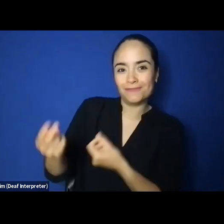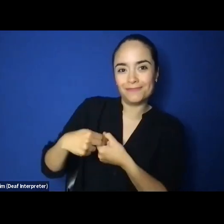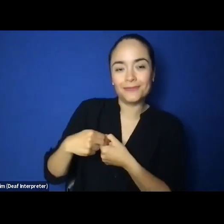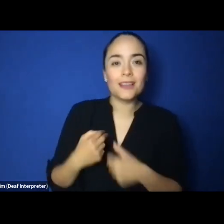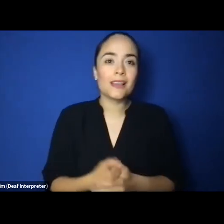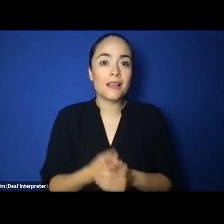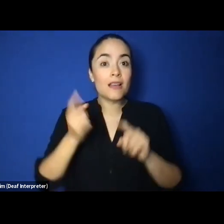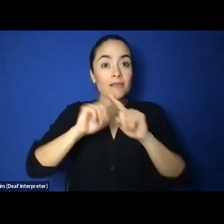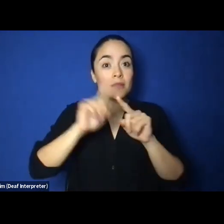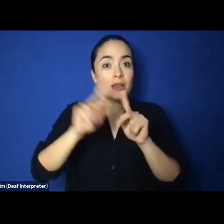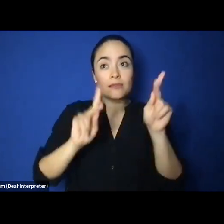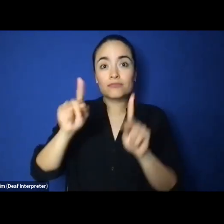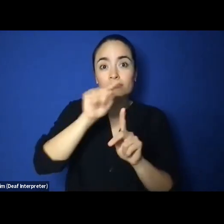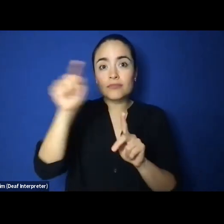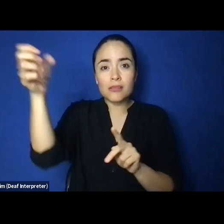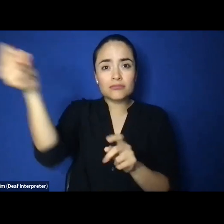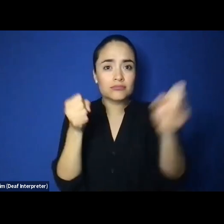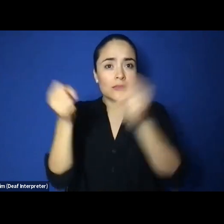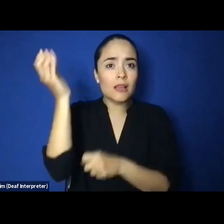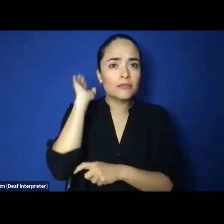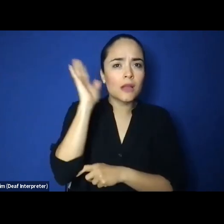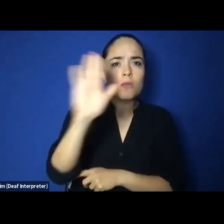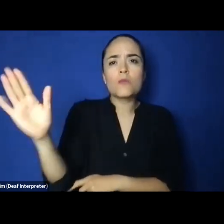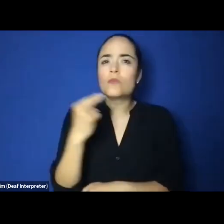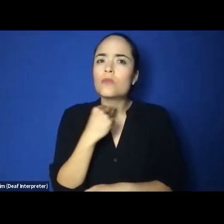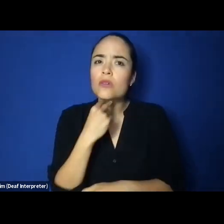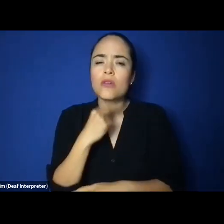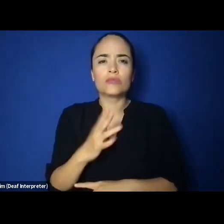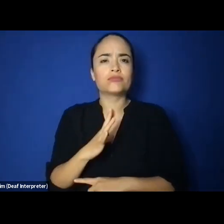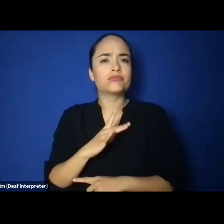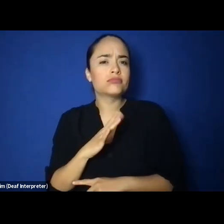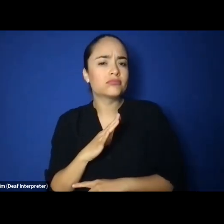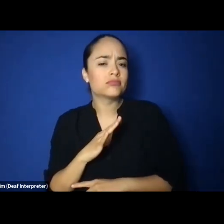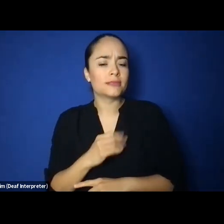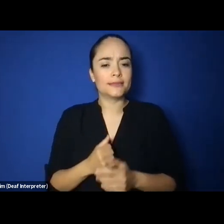you, original voices. So that's what you'll hear in Indigenous Voices, is that we're going to do a